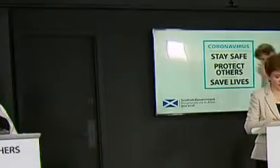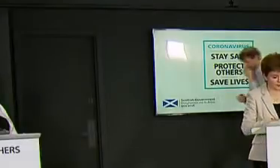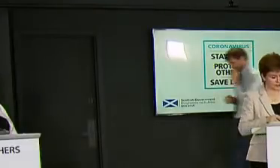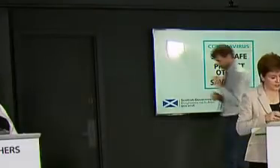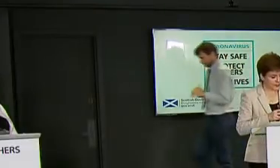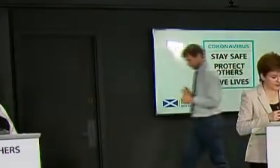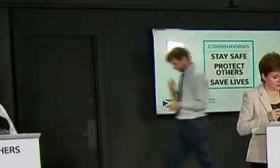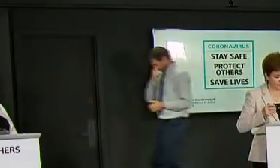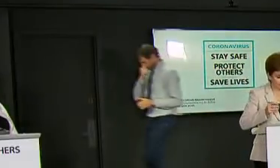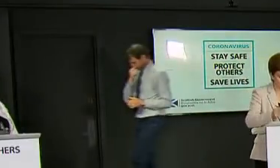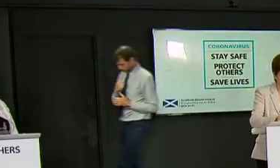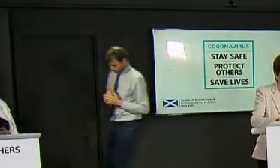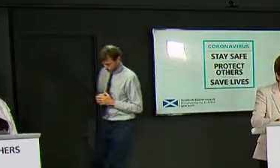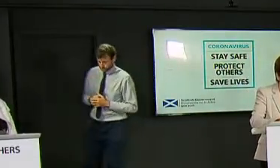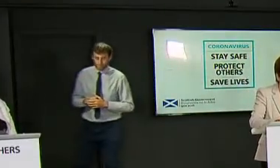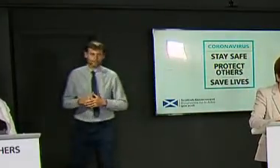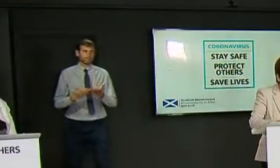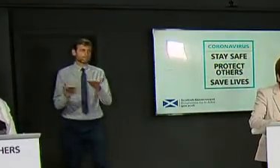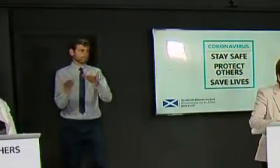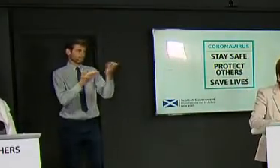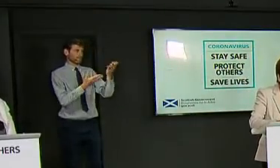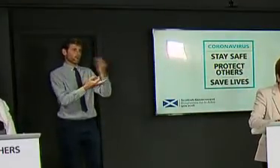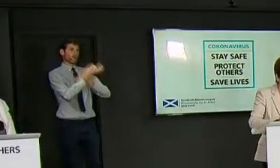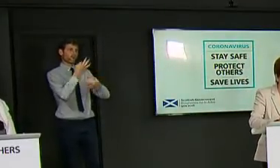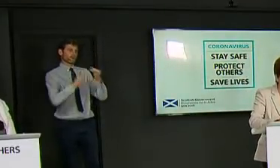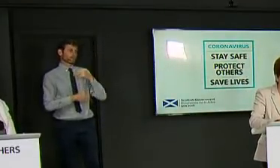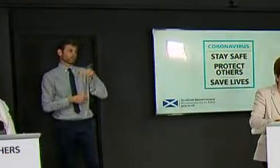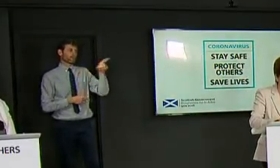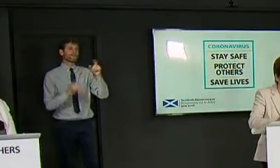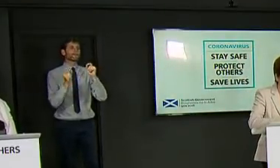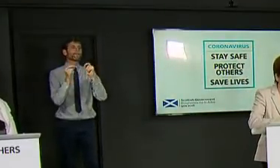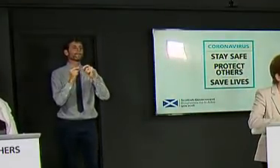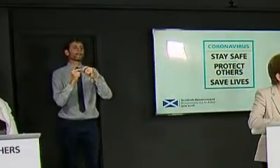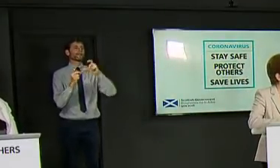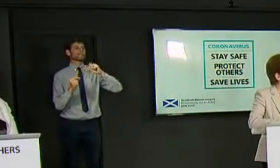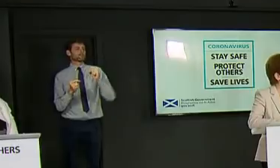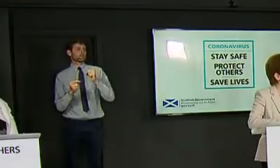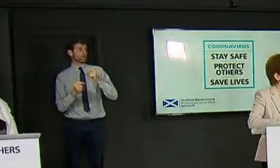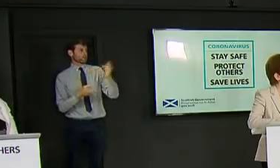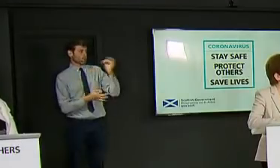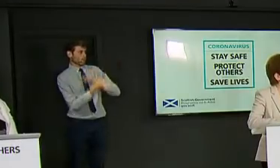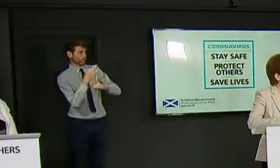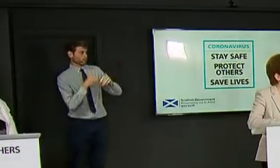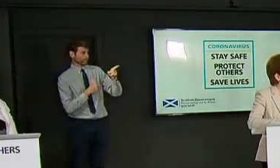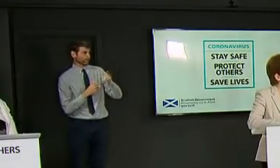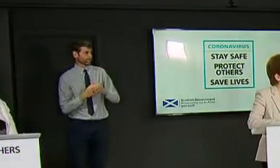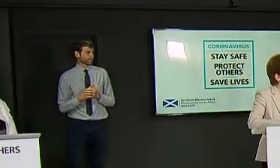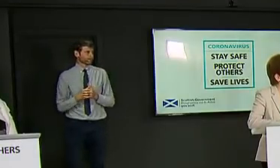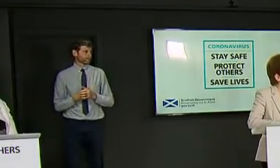I'll move straight to questions now. The first question today is from Catriona Renton from BBC Scotland.